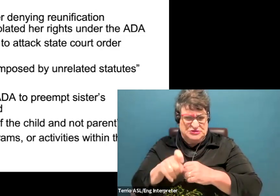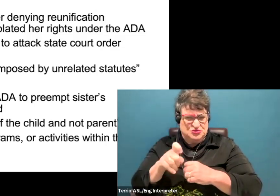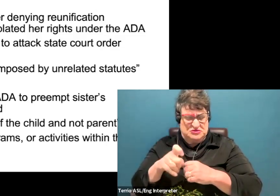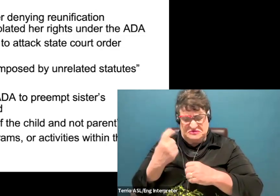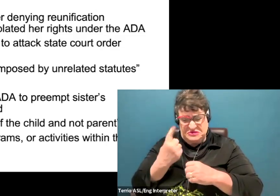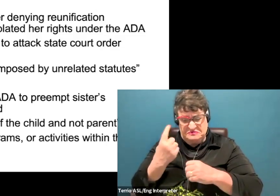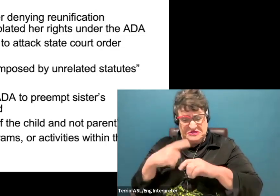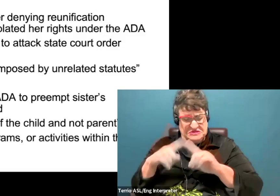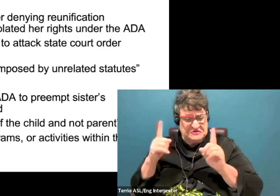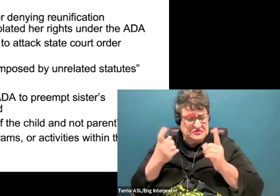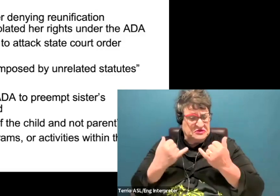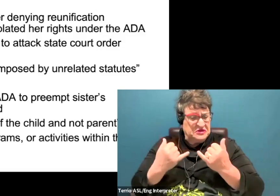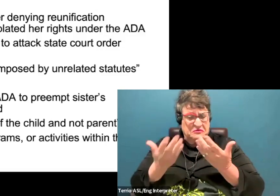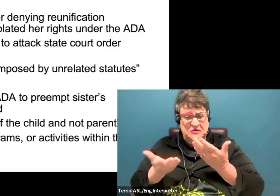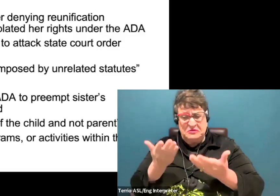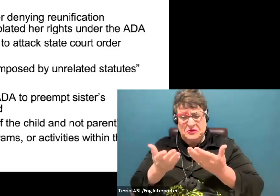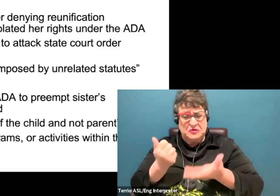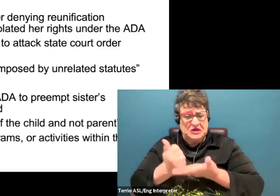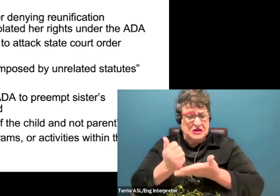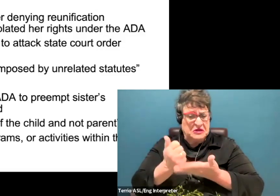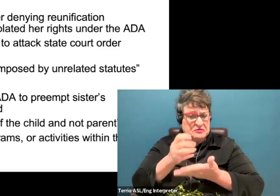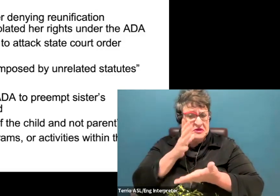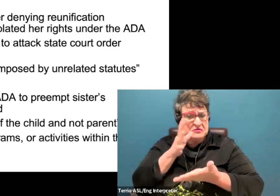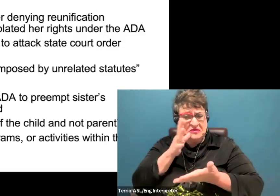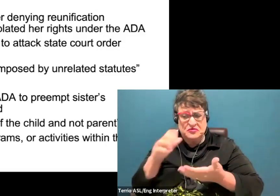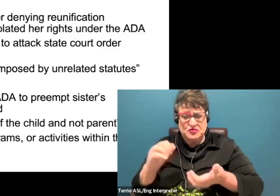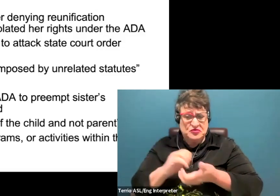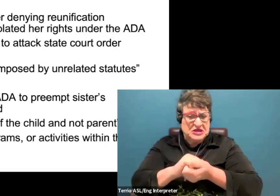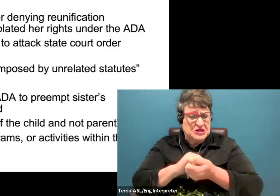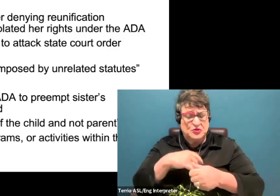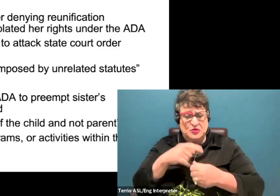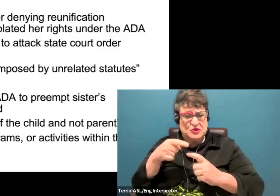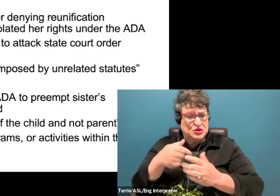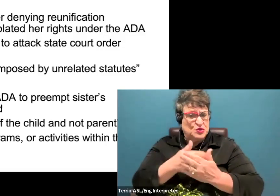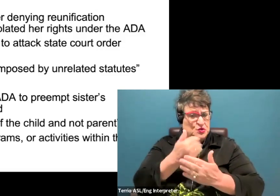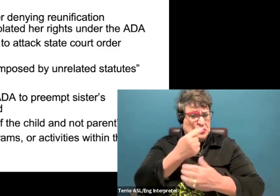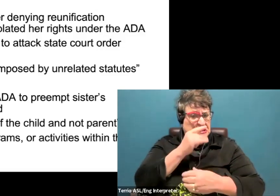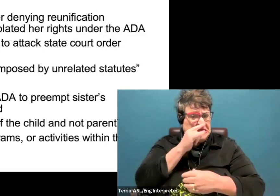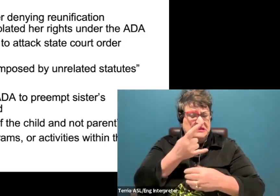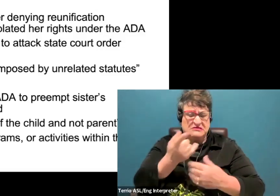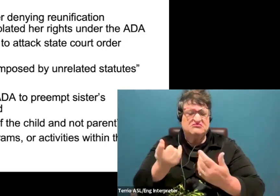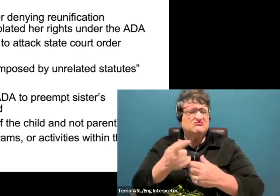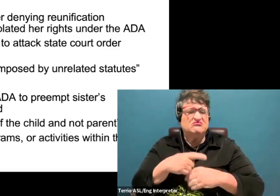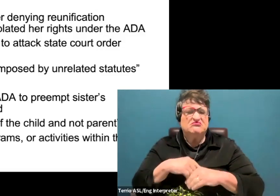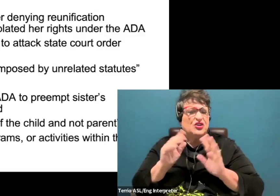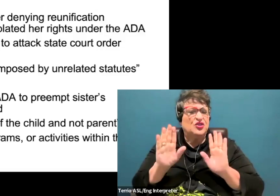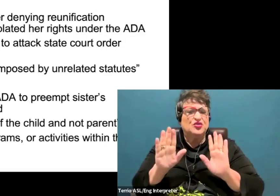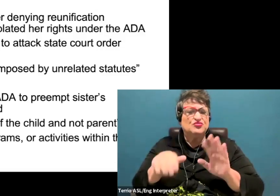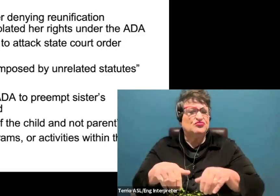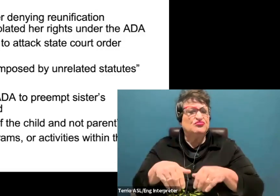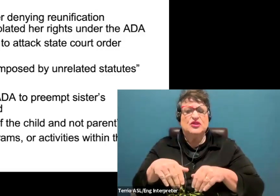her to reunite with this kid now. So I just want to highlight that piece.